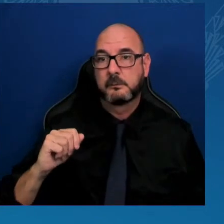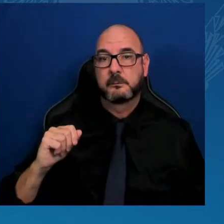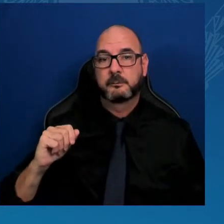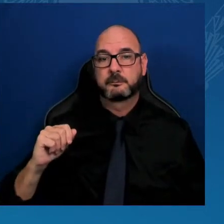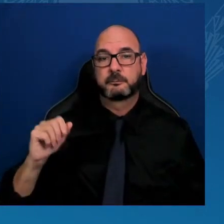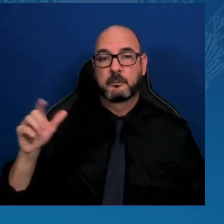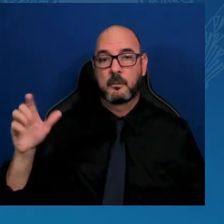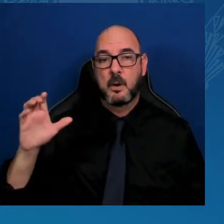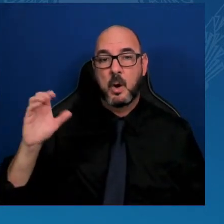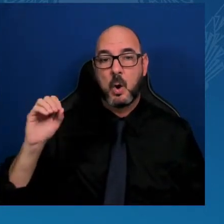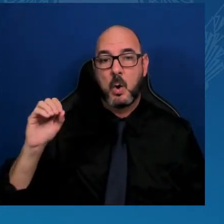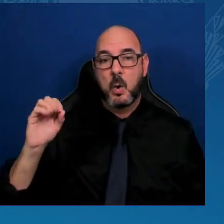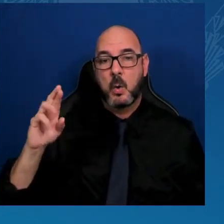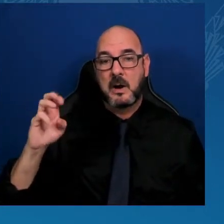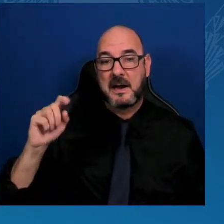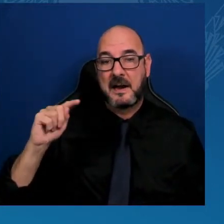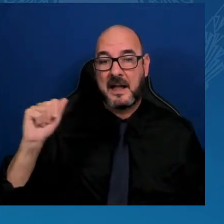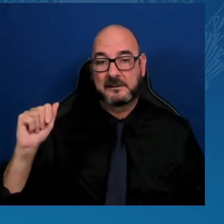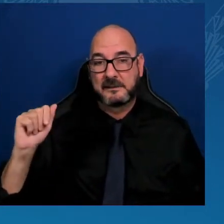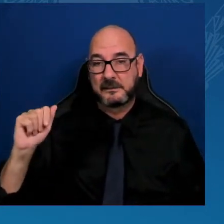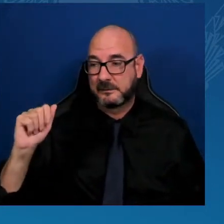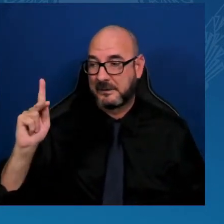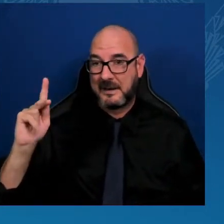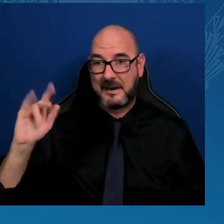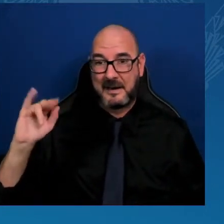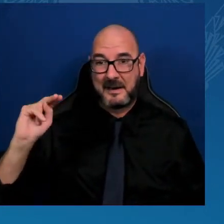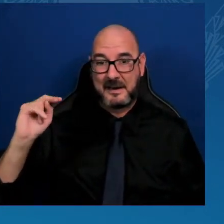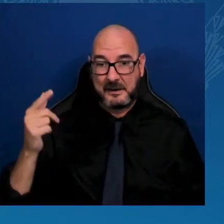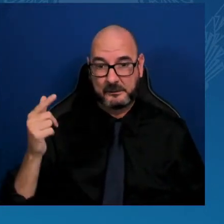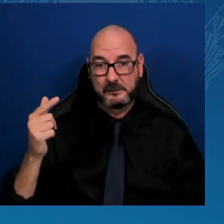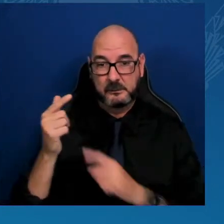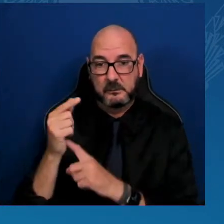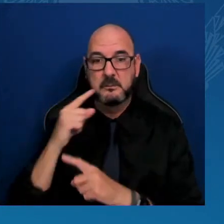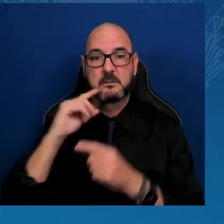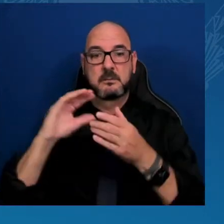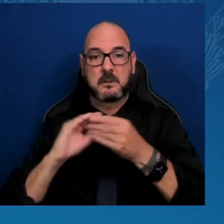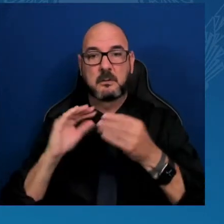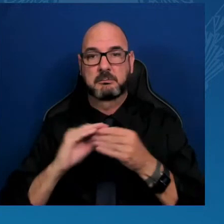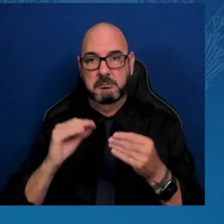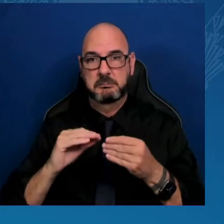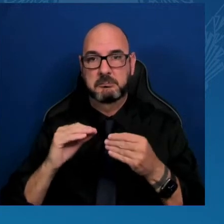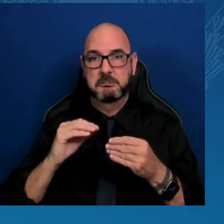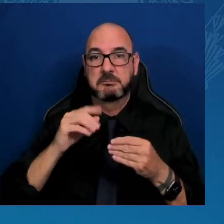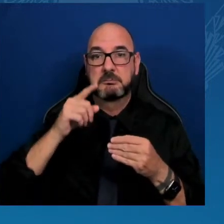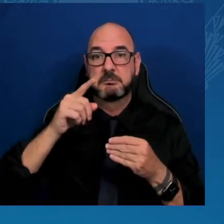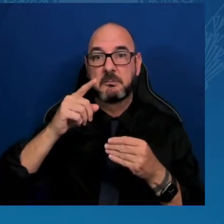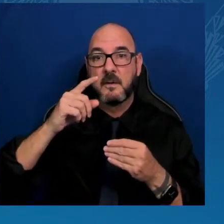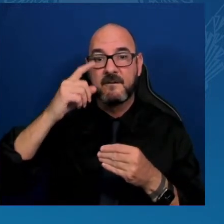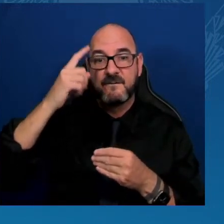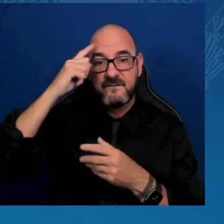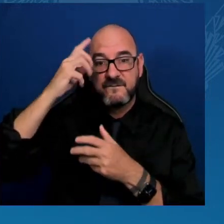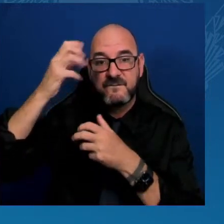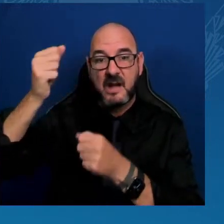Freedom is never really won. You earn it and win it in every generation.